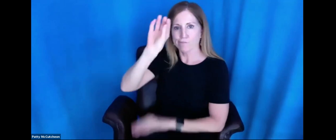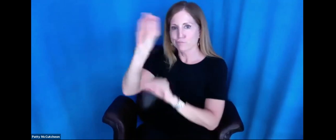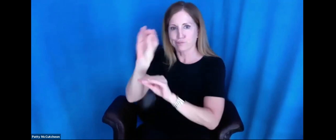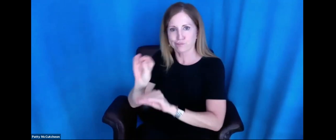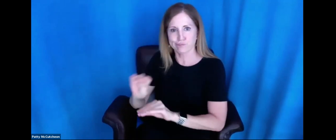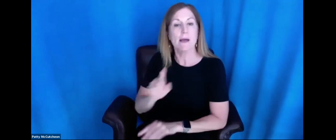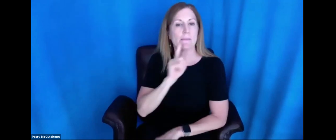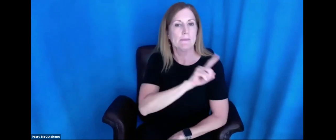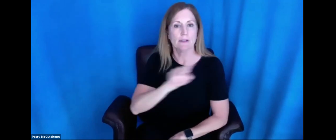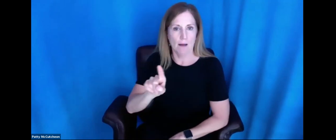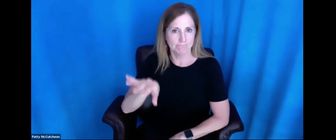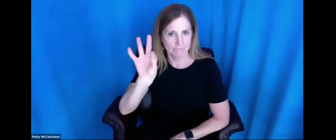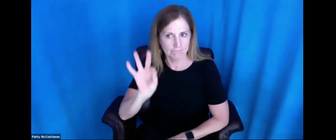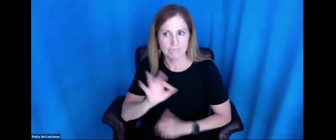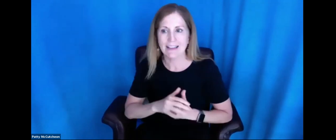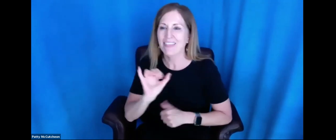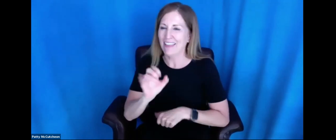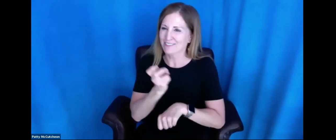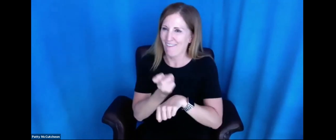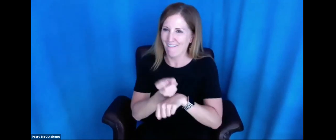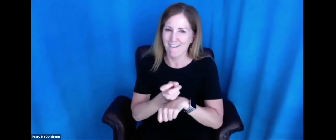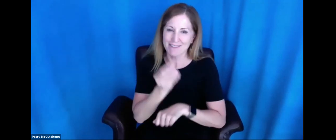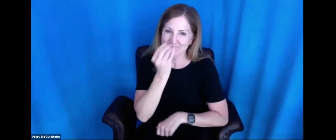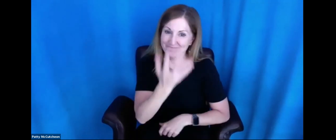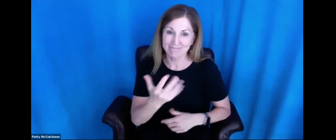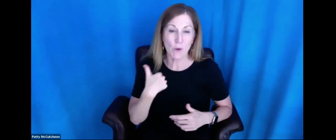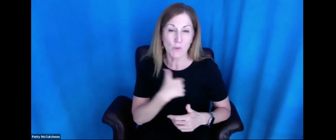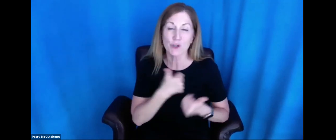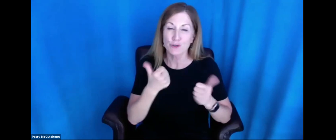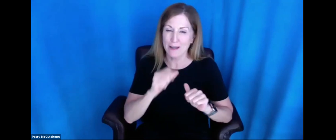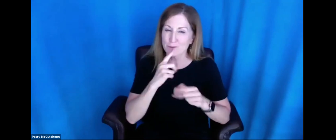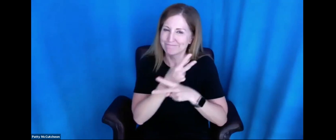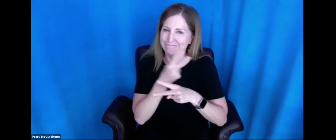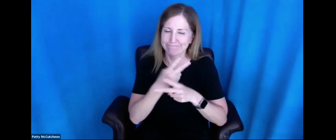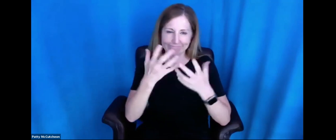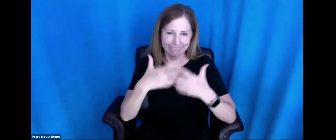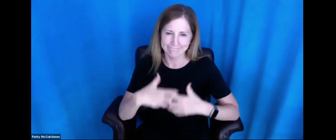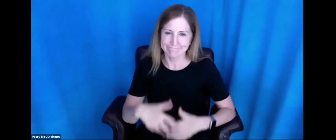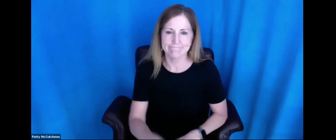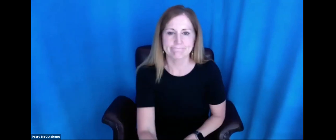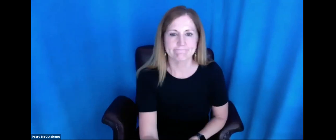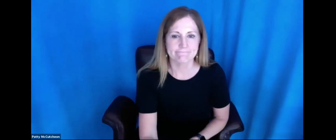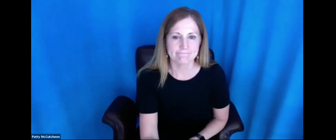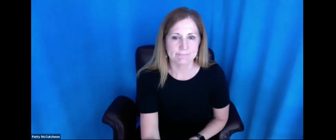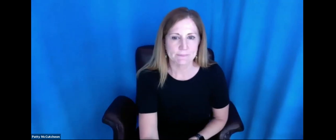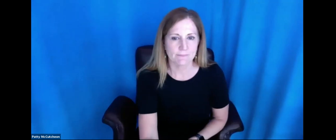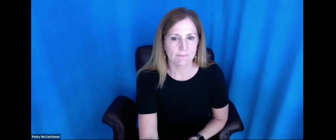That is a trickier situation and one that we're trying to work through. But you're right to raise the question.